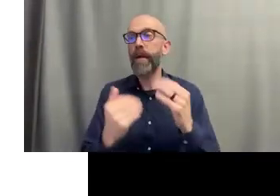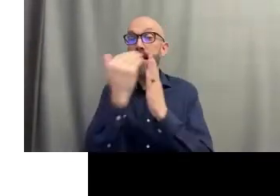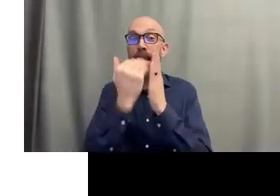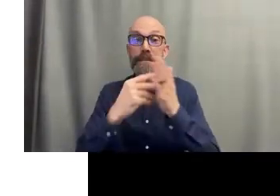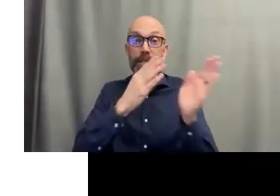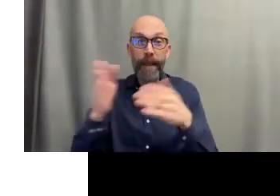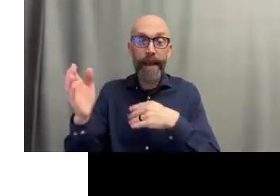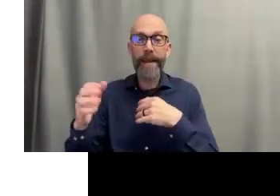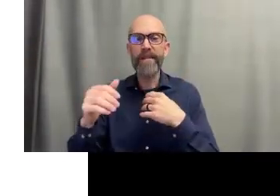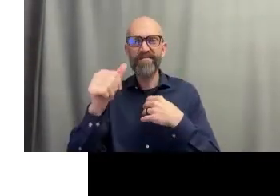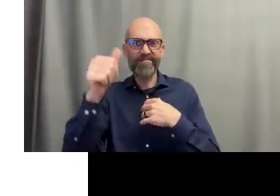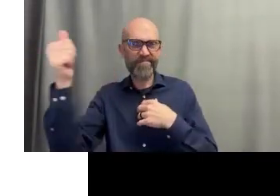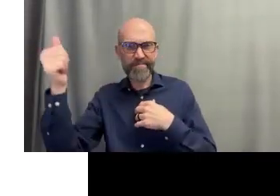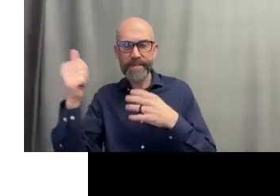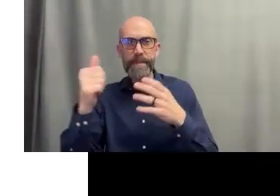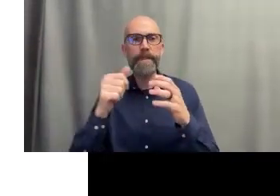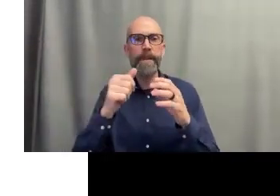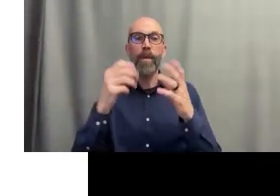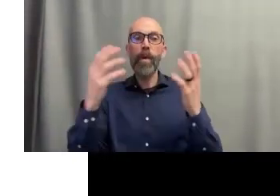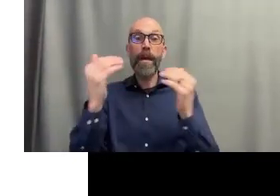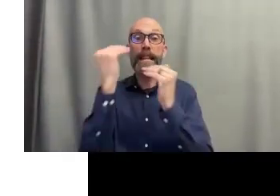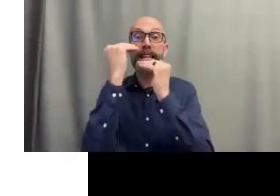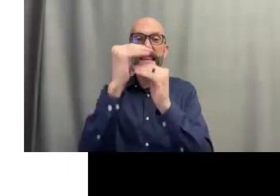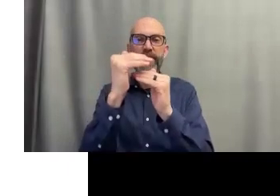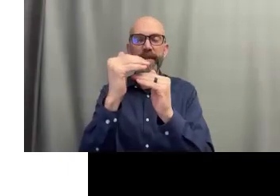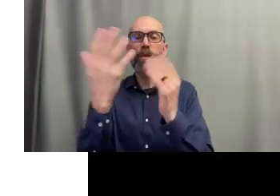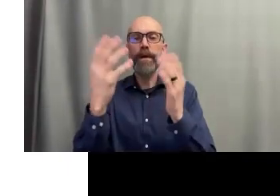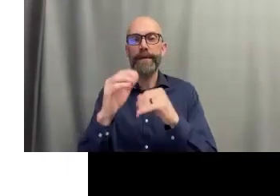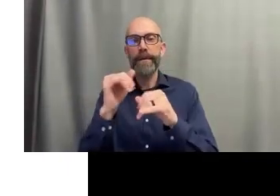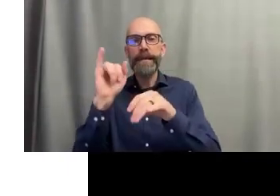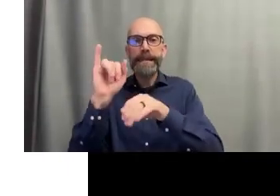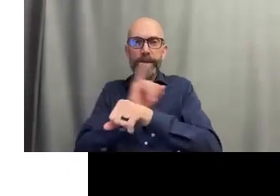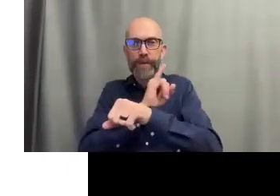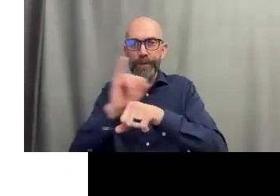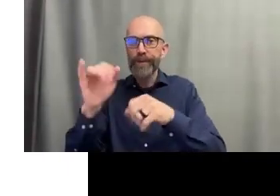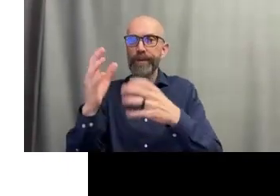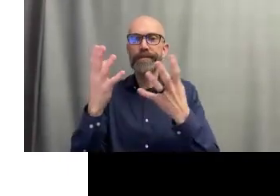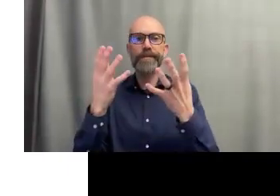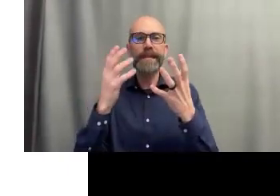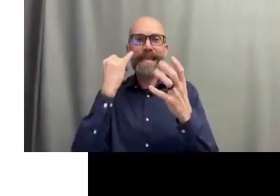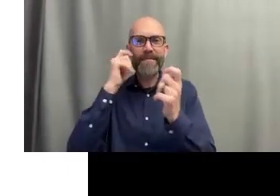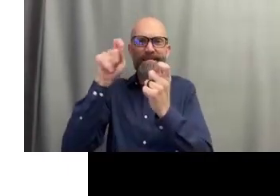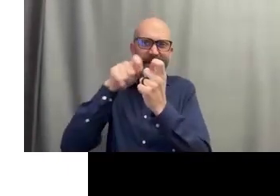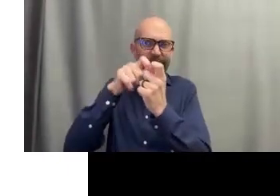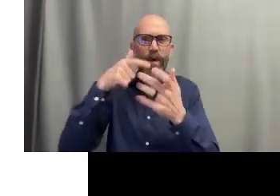and you can also limit by the industry as well. So if you're looking for something specific, for welding or for auto